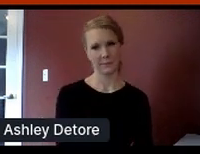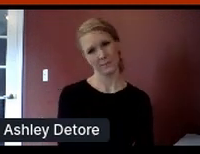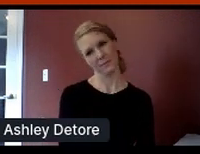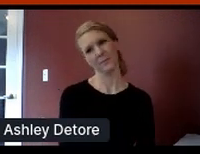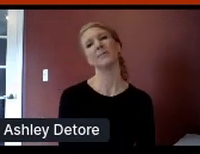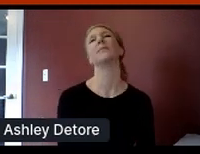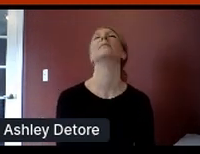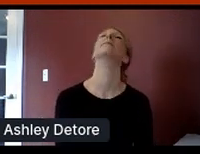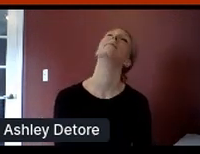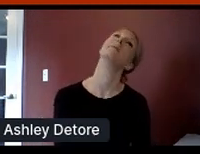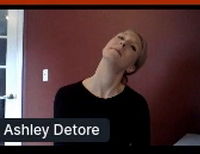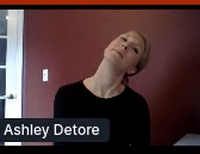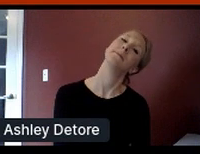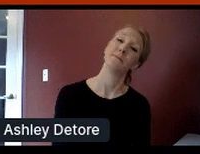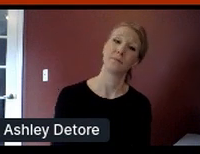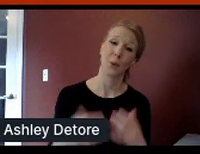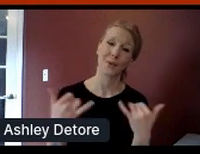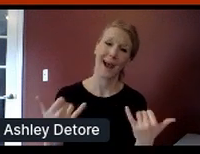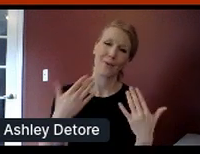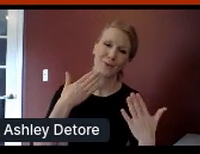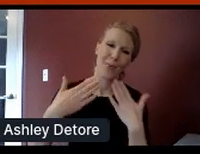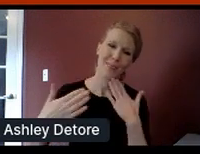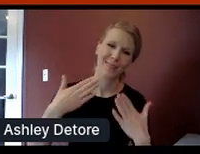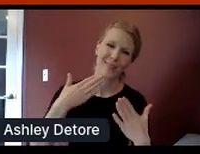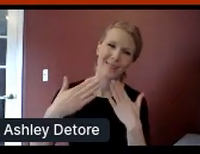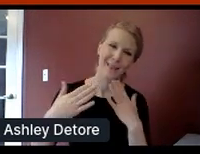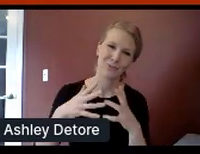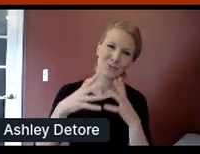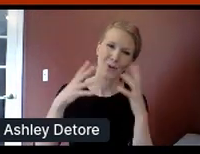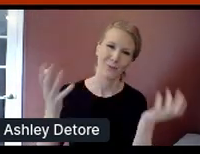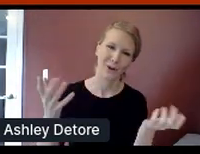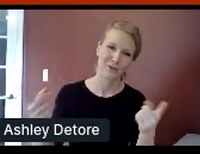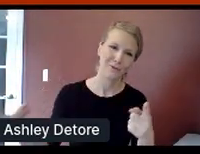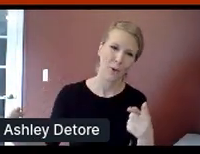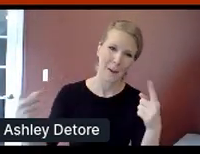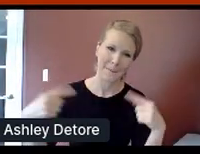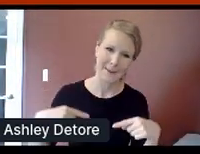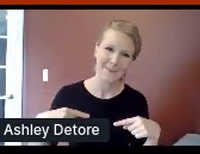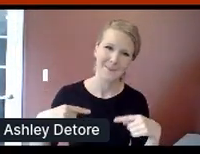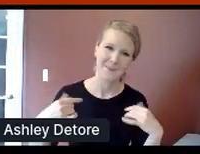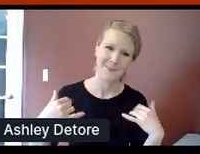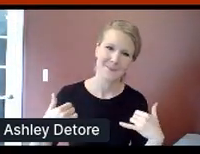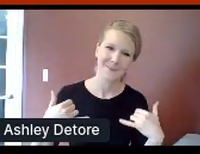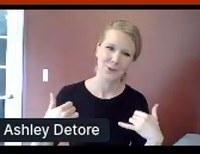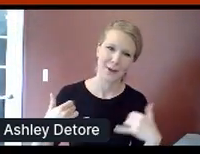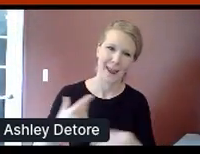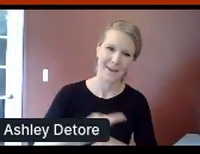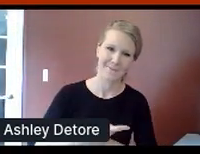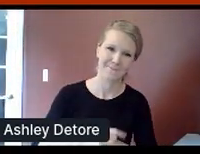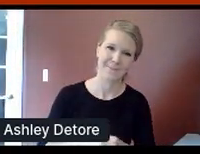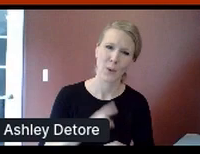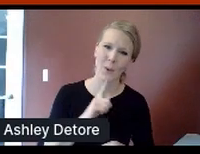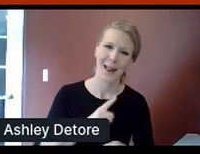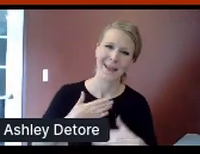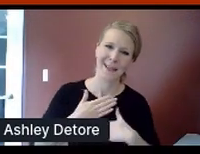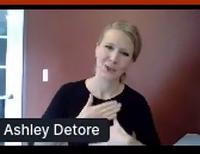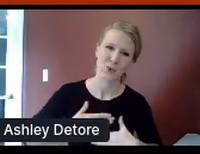So I want to take the time to just say thank you all for having me today. I really enjoyed this time with you all.